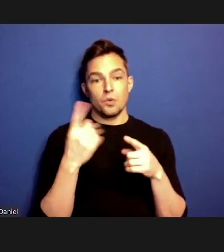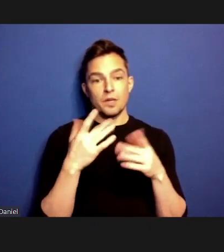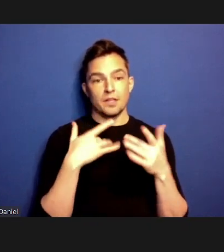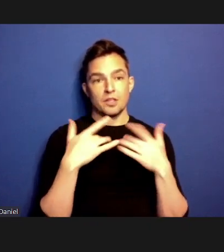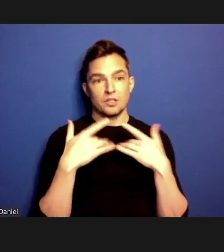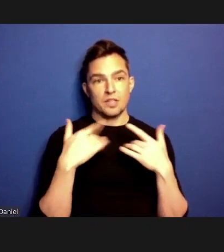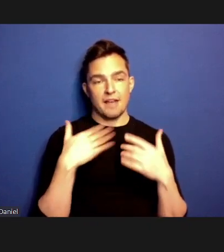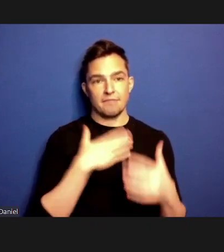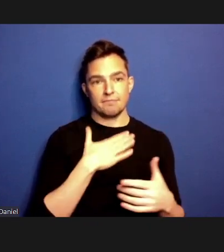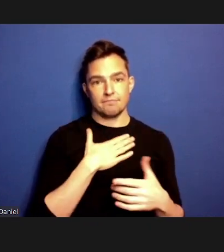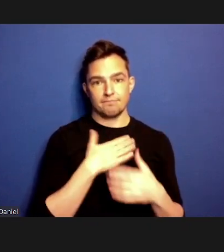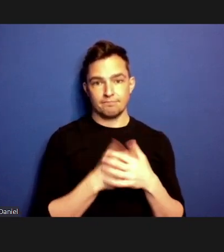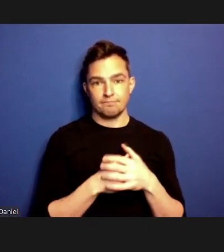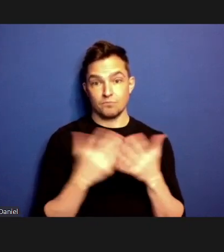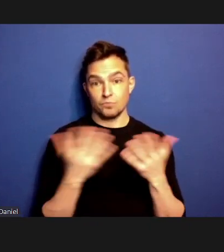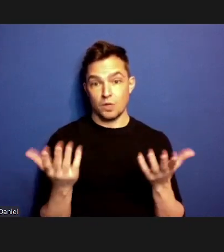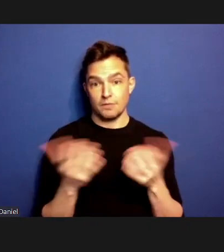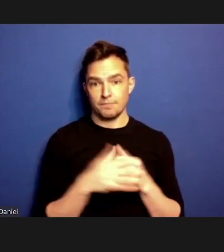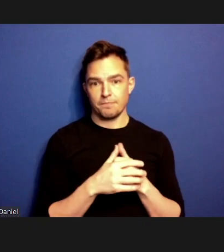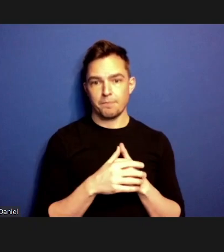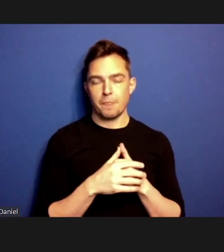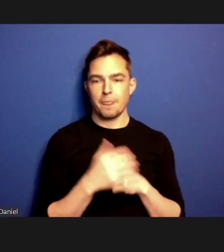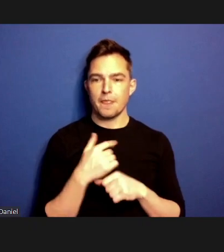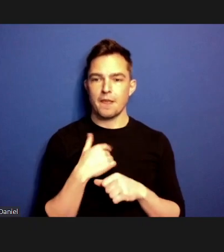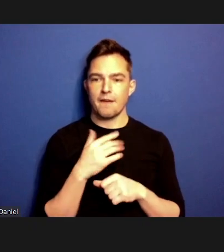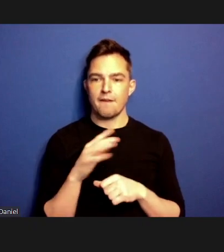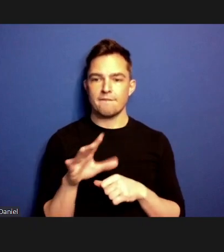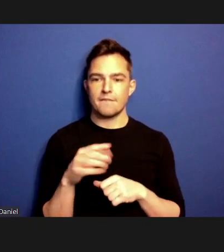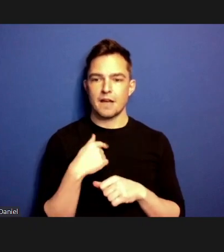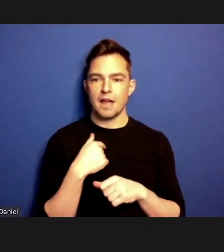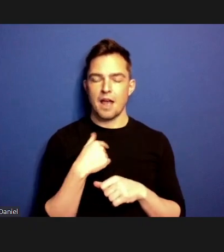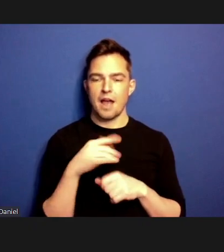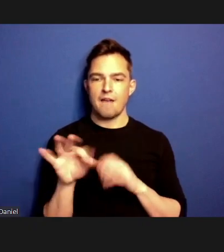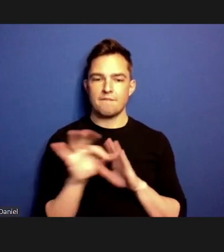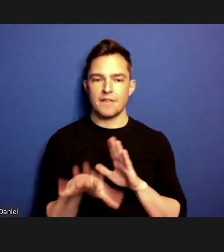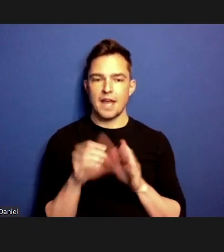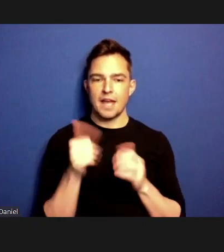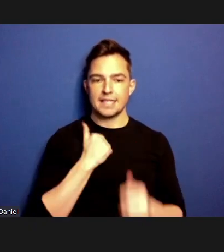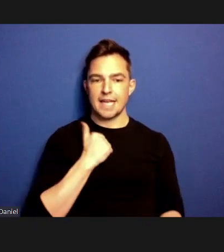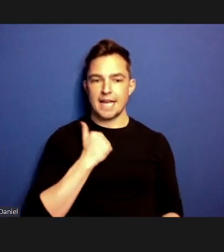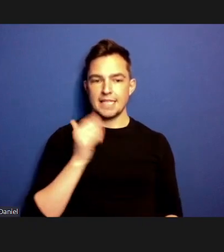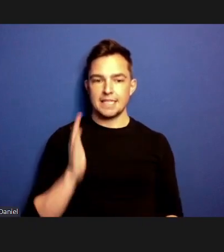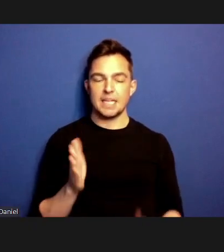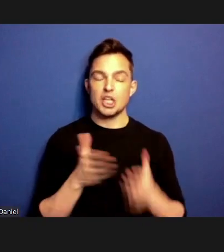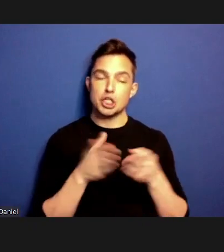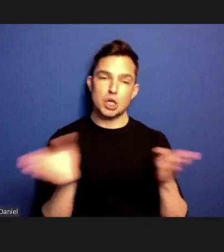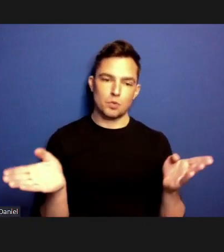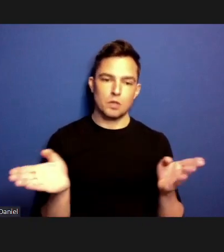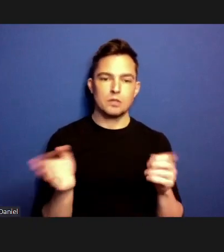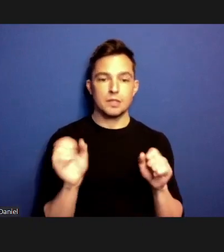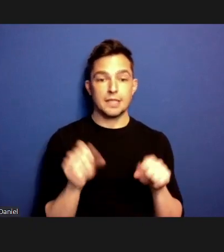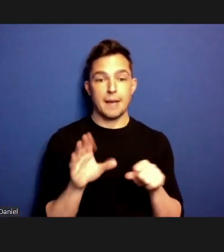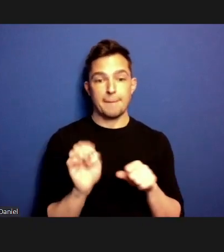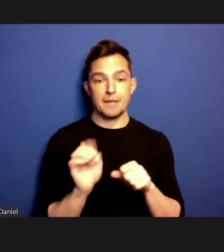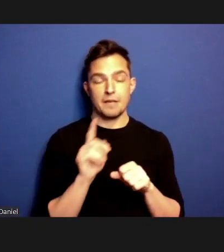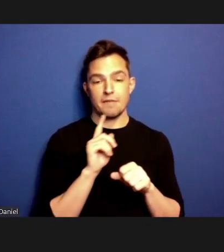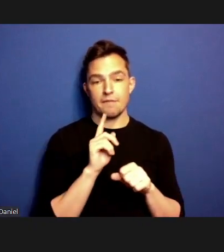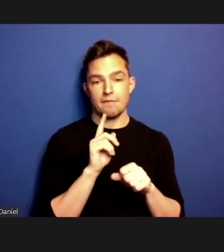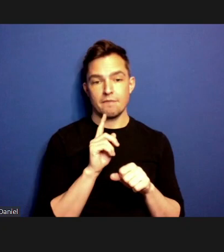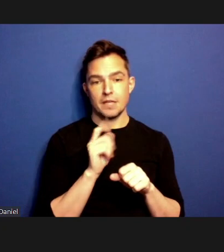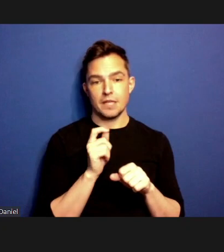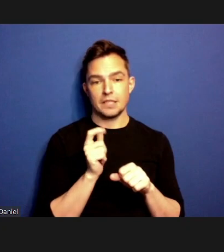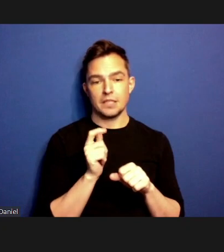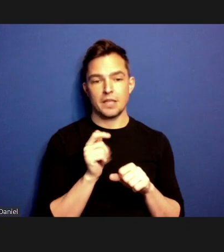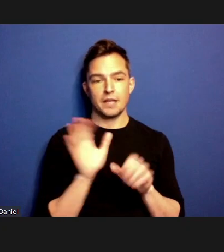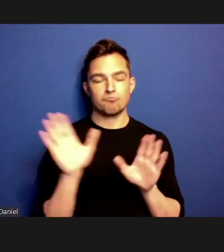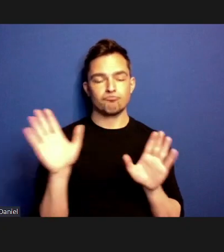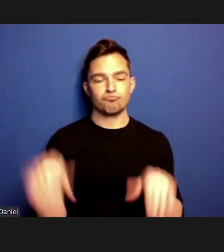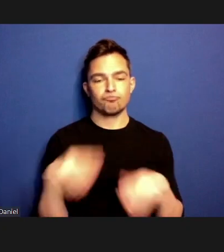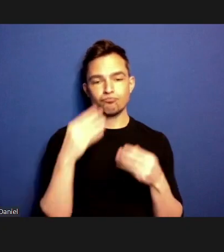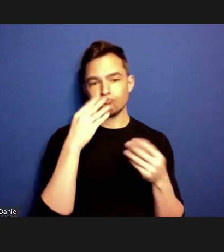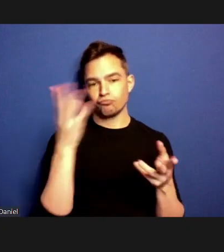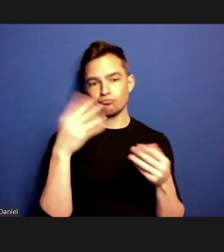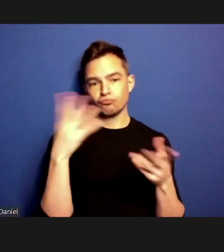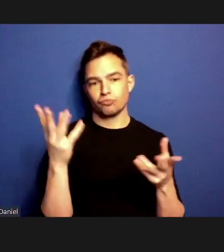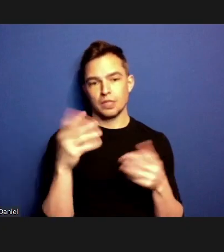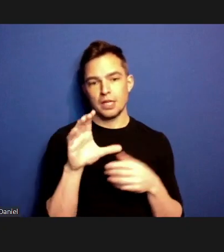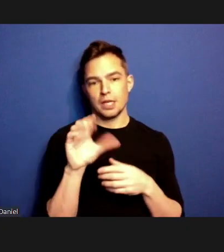one, I find that Canadians in general can be a little complacent when it comes to things